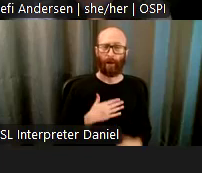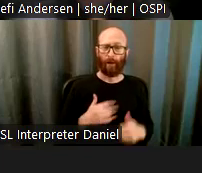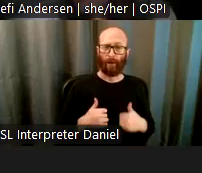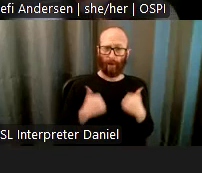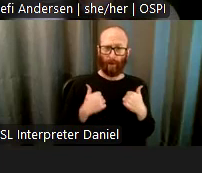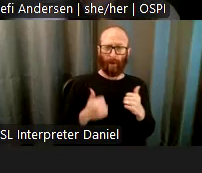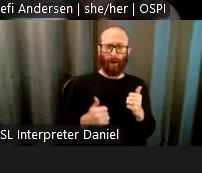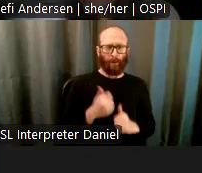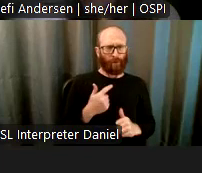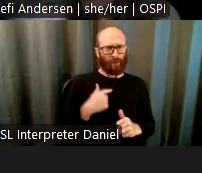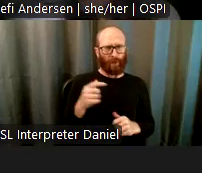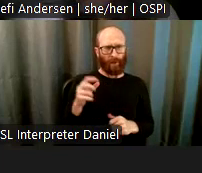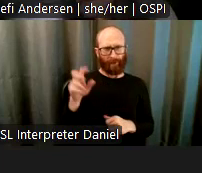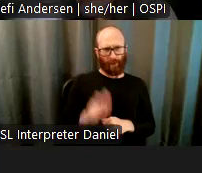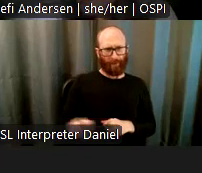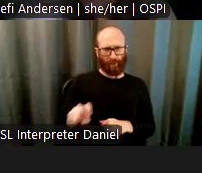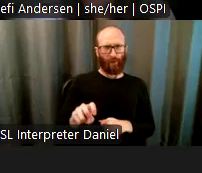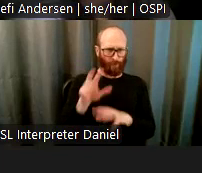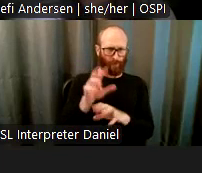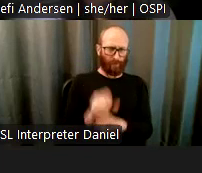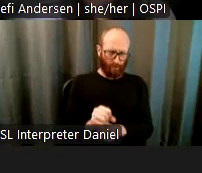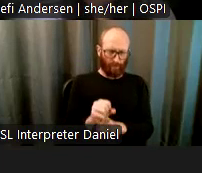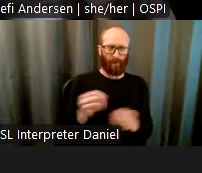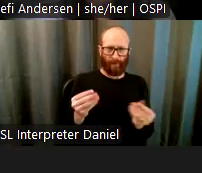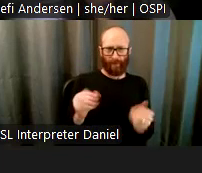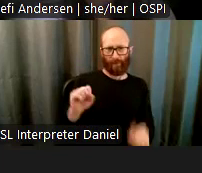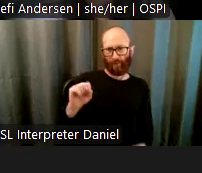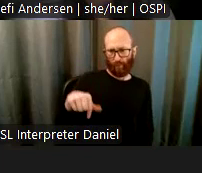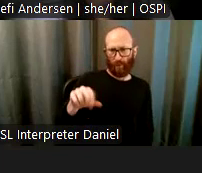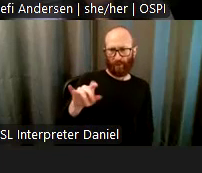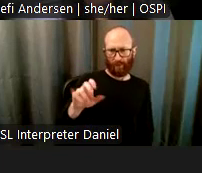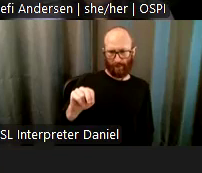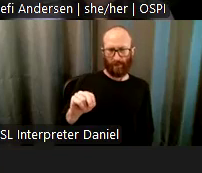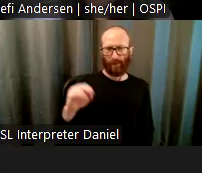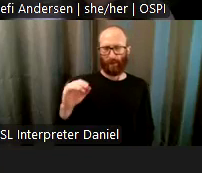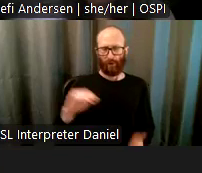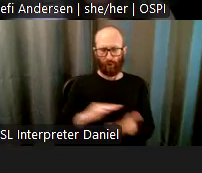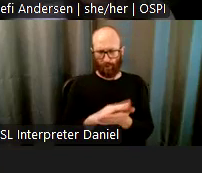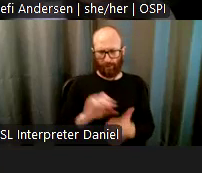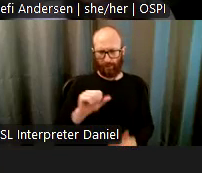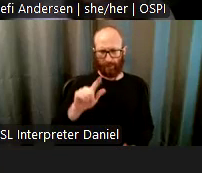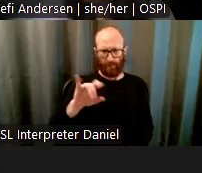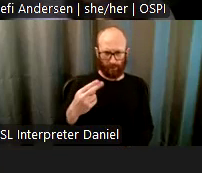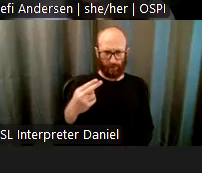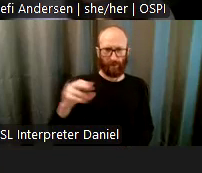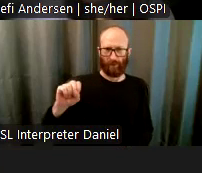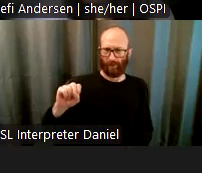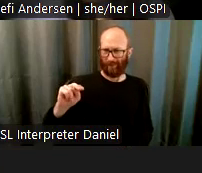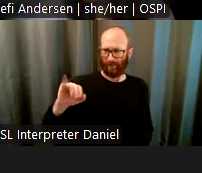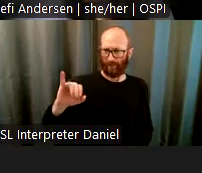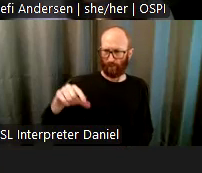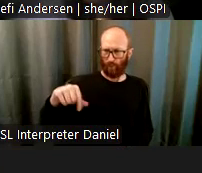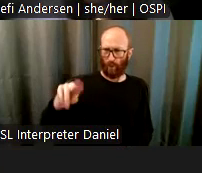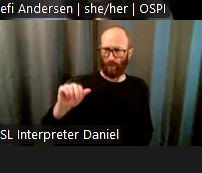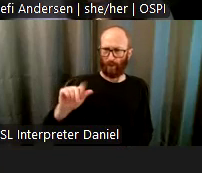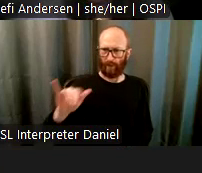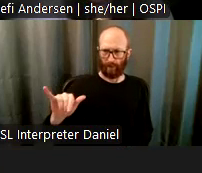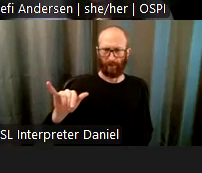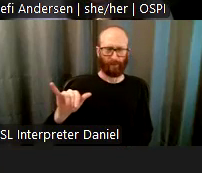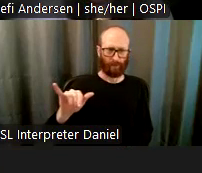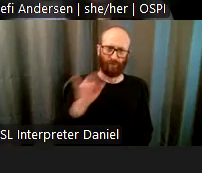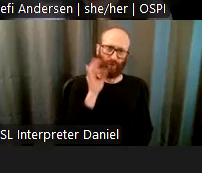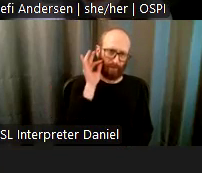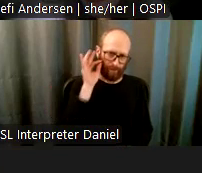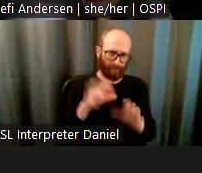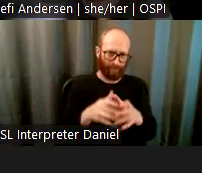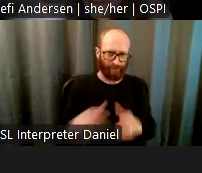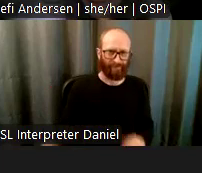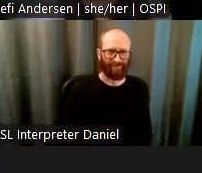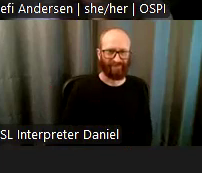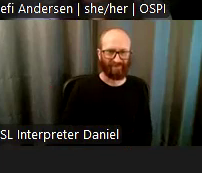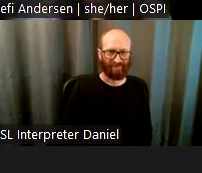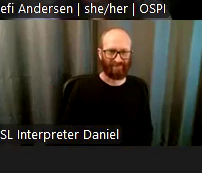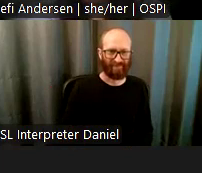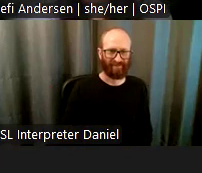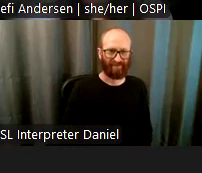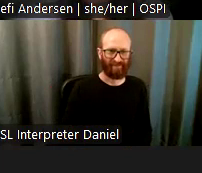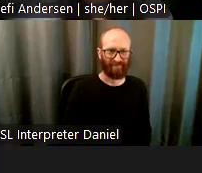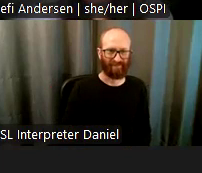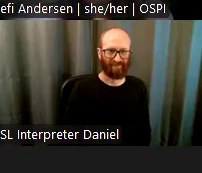the traditional lands of the Squaxin Island, Coast Salish, and the Nisqually Tribes. Feel